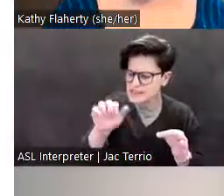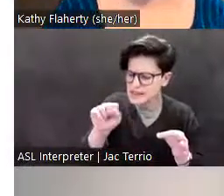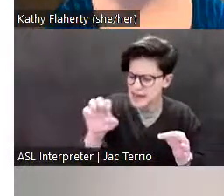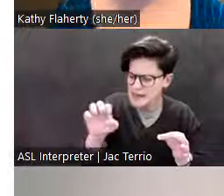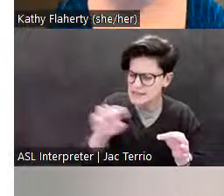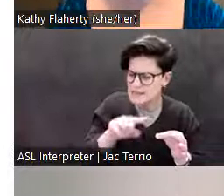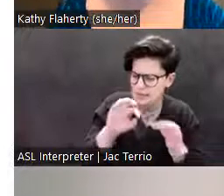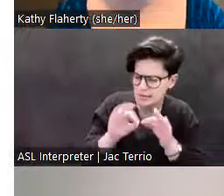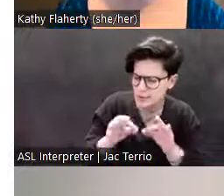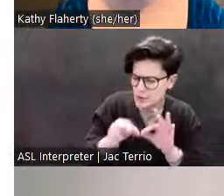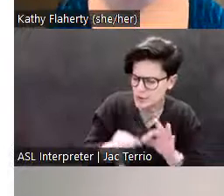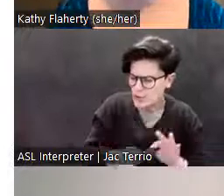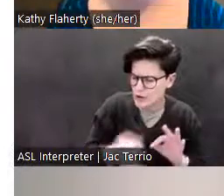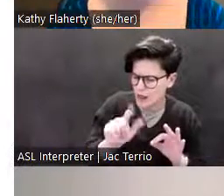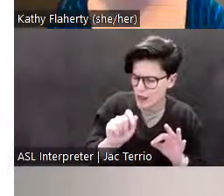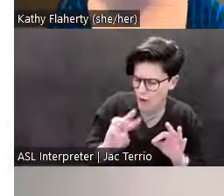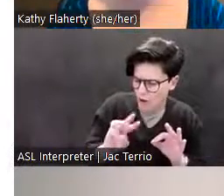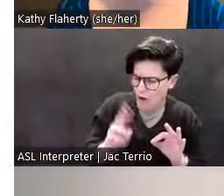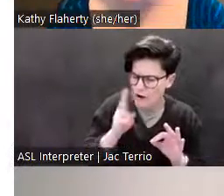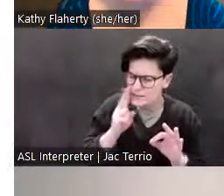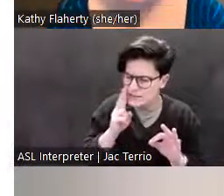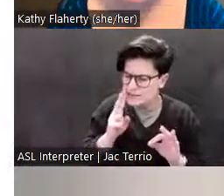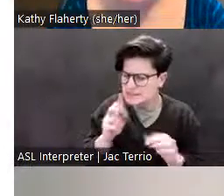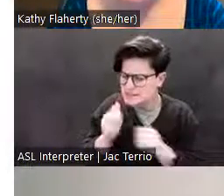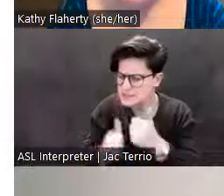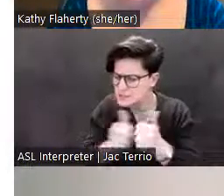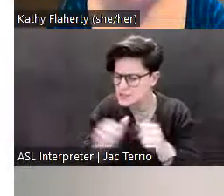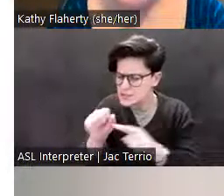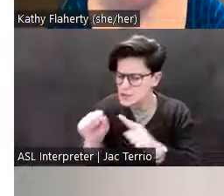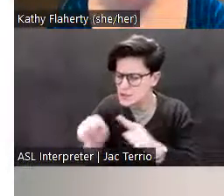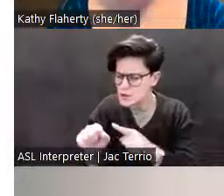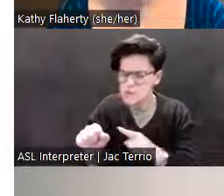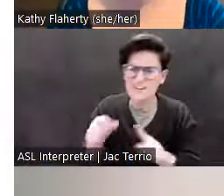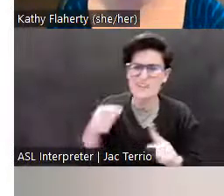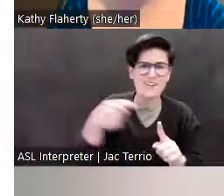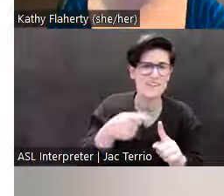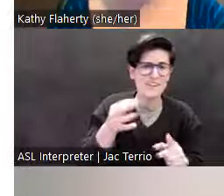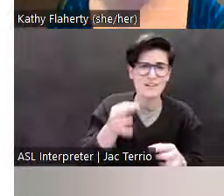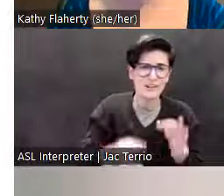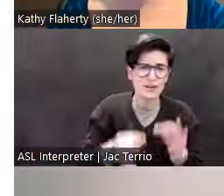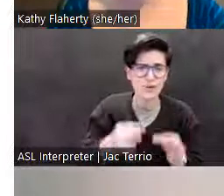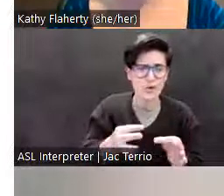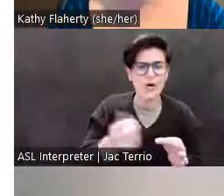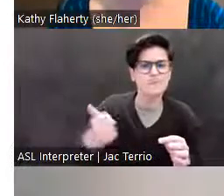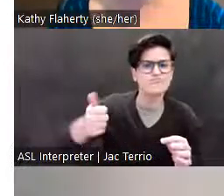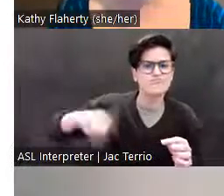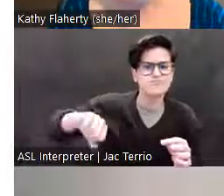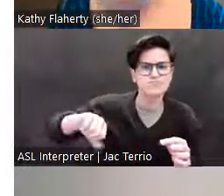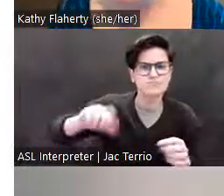15:23:29 They were ruling that basically people didn't win because they weren't disabled by